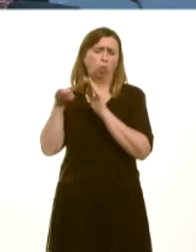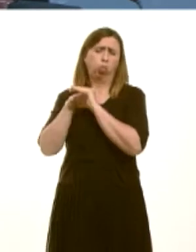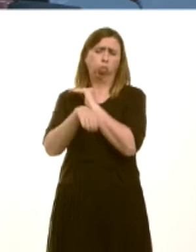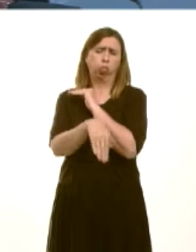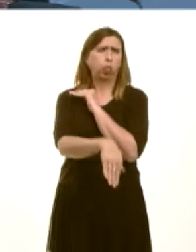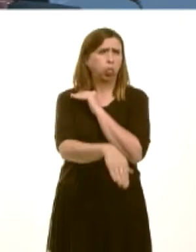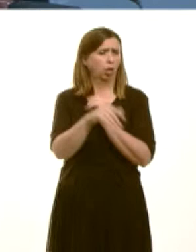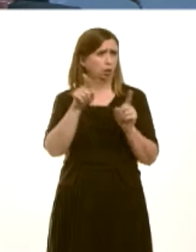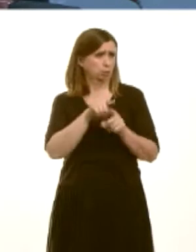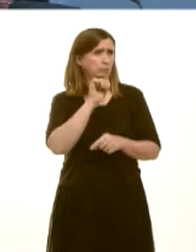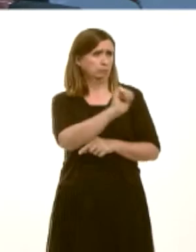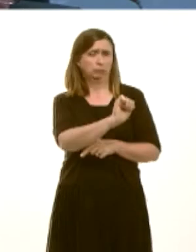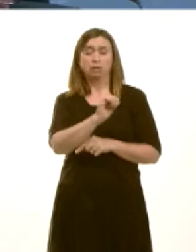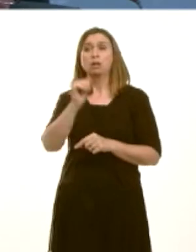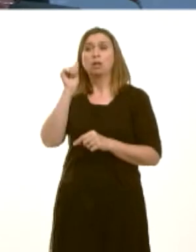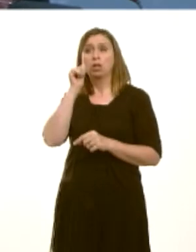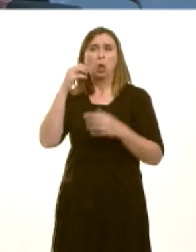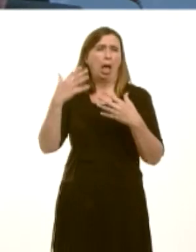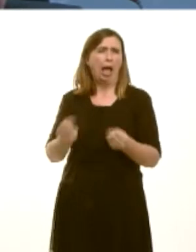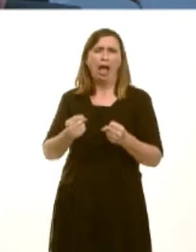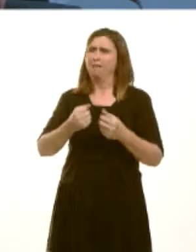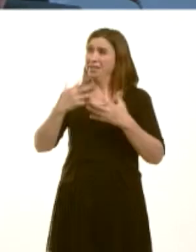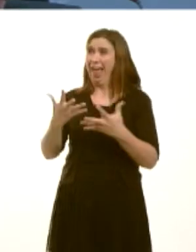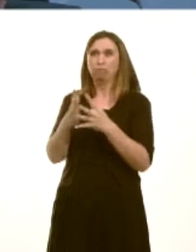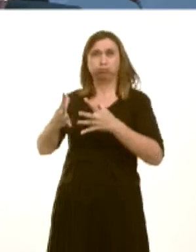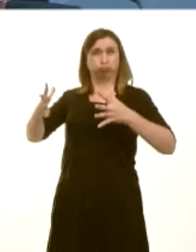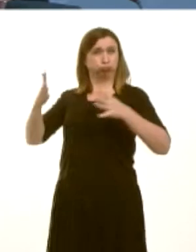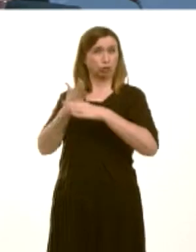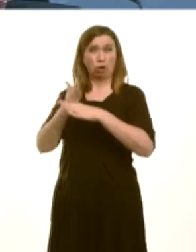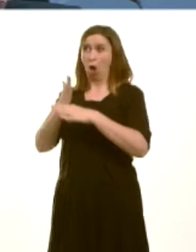a growing economy, a record number of people in work and, ultimately, new businesses opening,